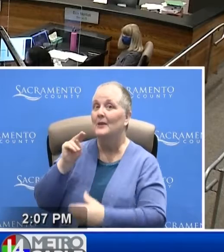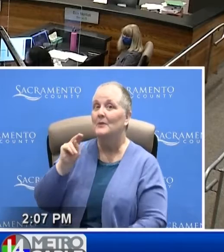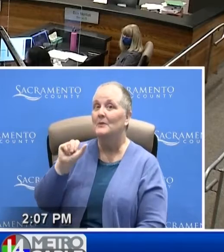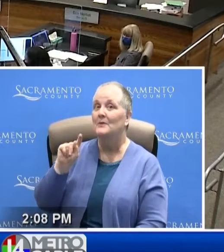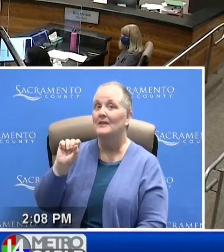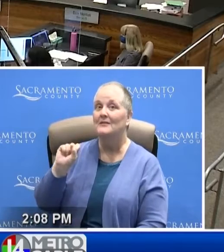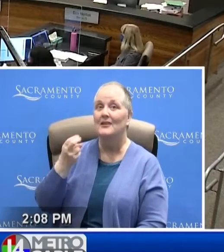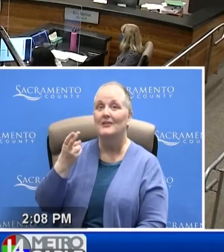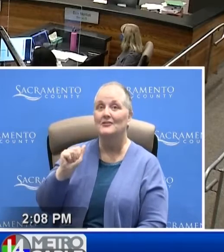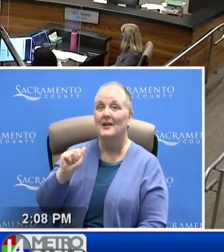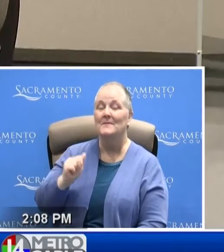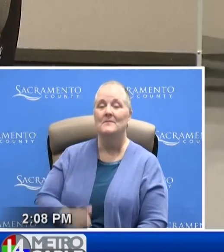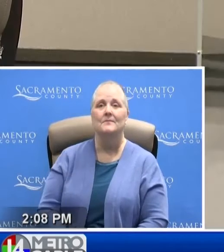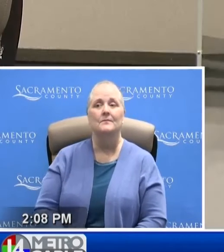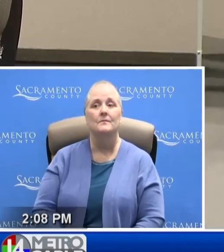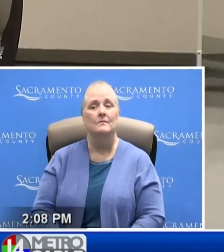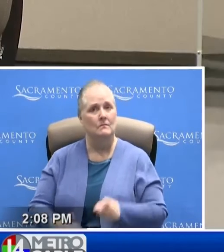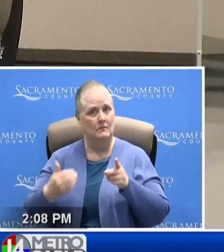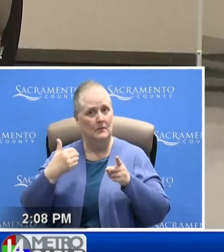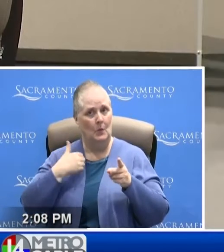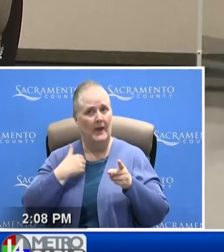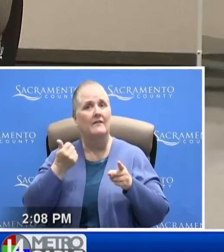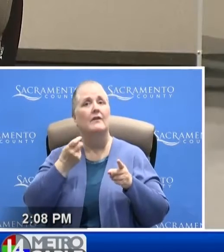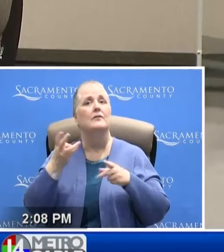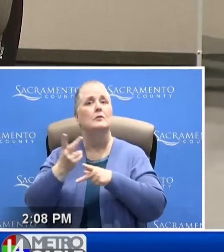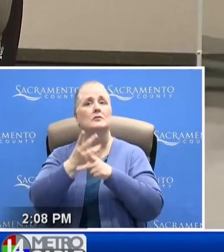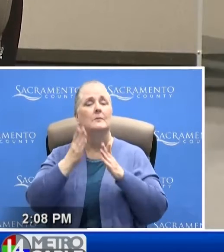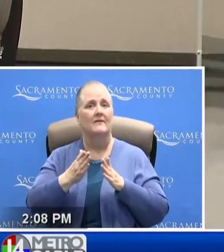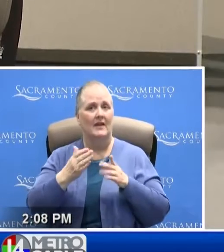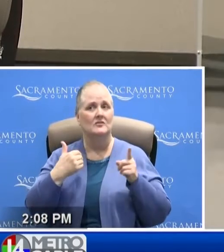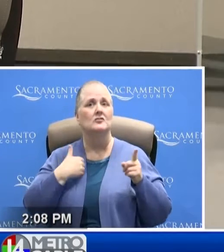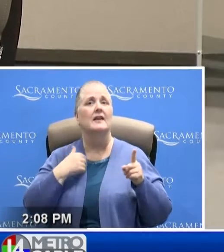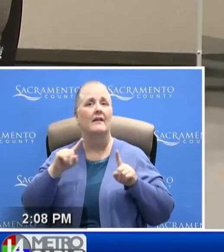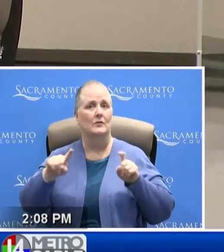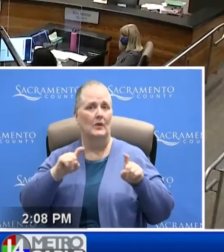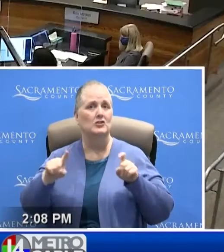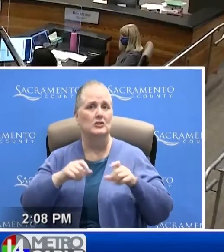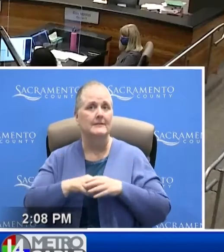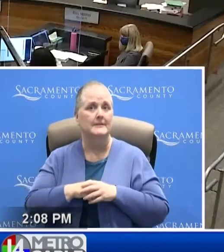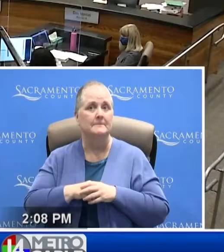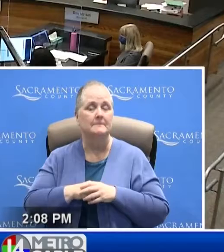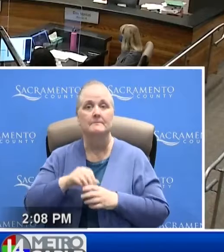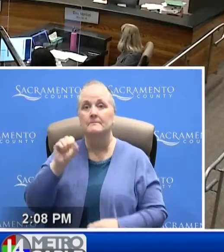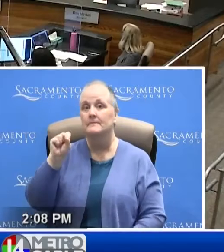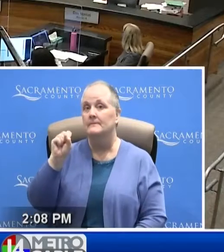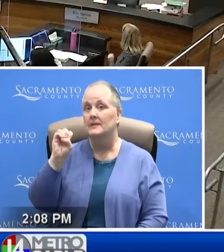We do have a couple of supervisors with questions. Supervisor Serna, thank you.